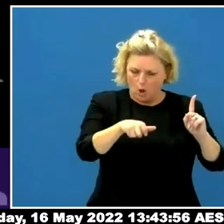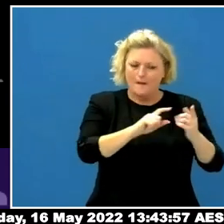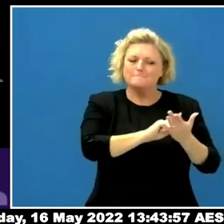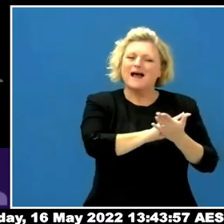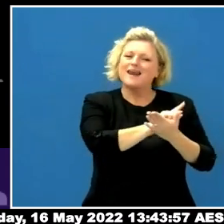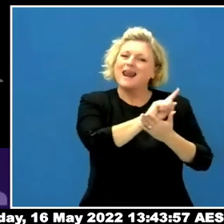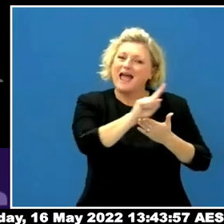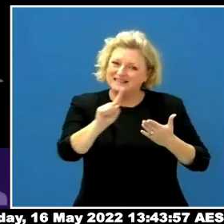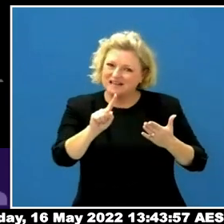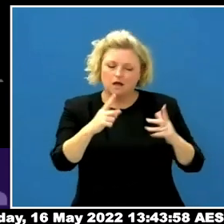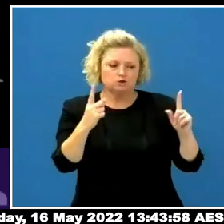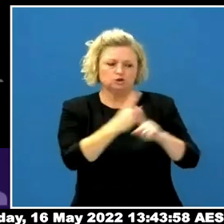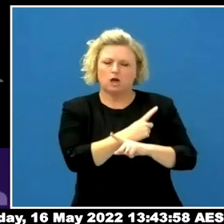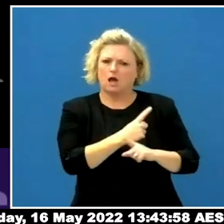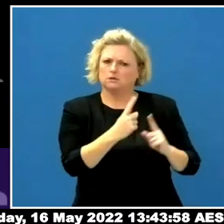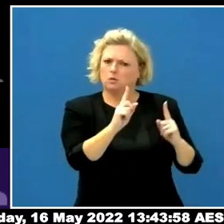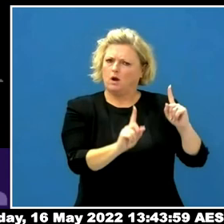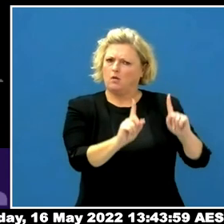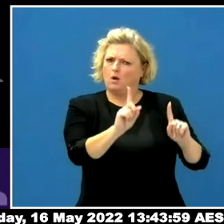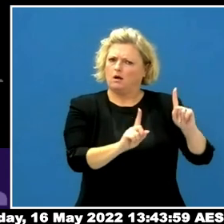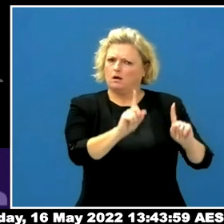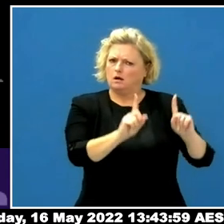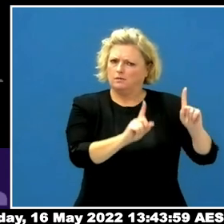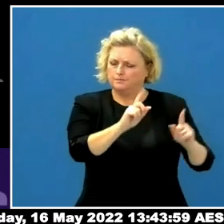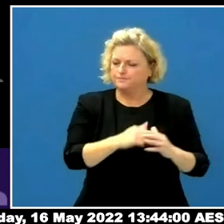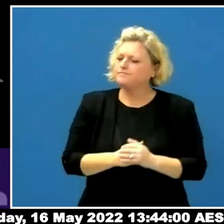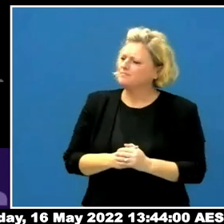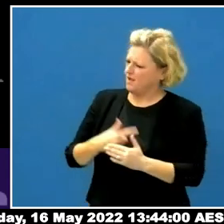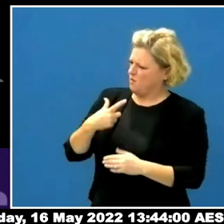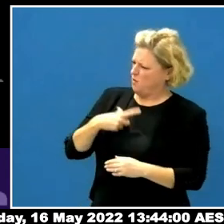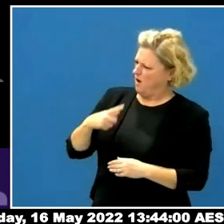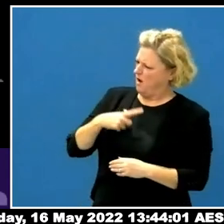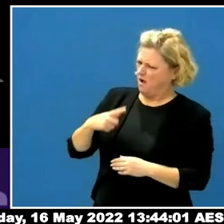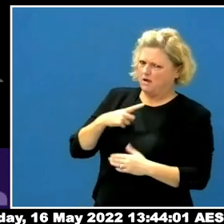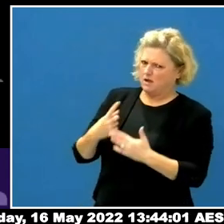The Team Leader was just - said to me that because there'd been a few behaviours,